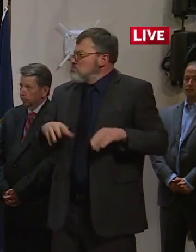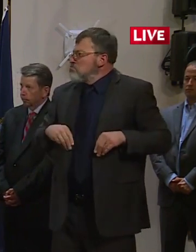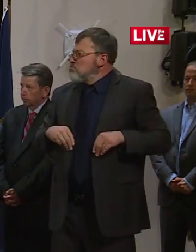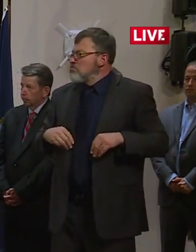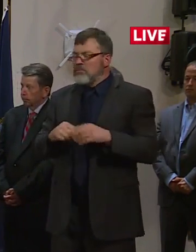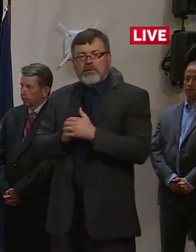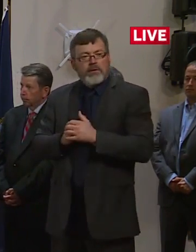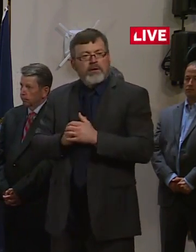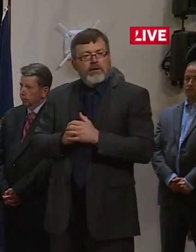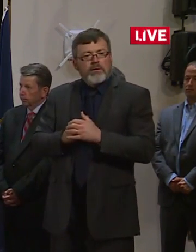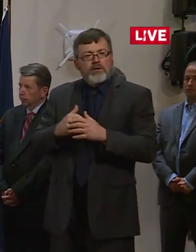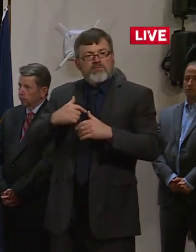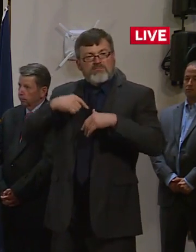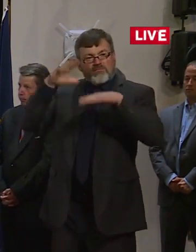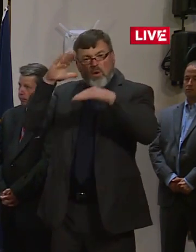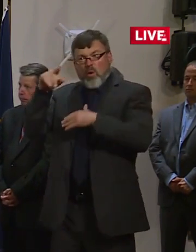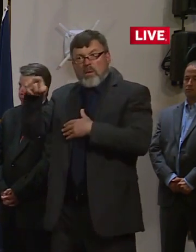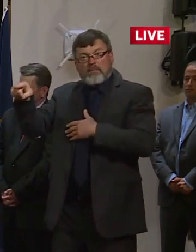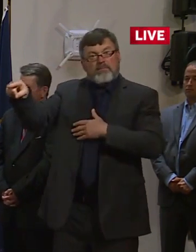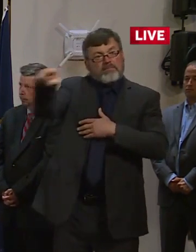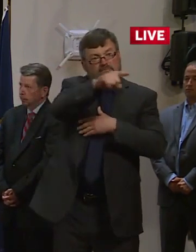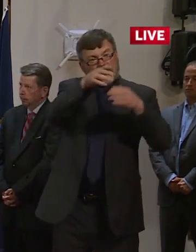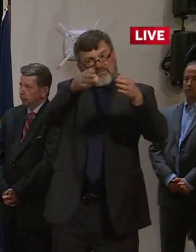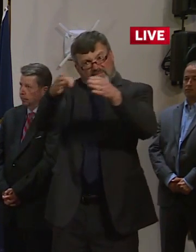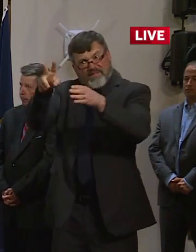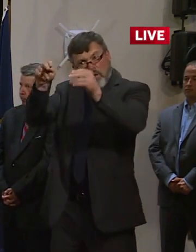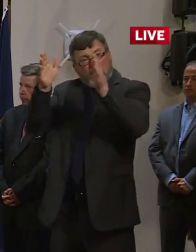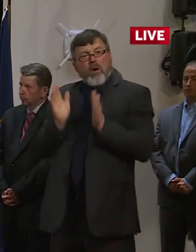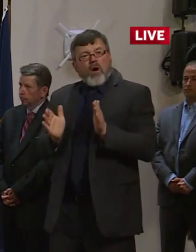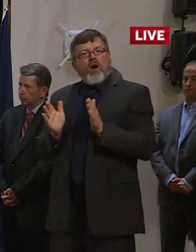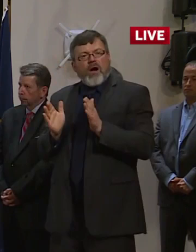AS I SAID, THAT’S NATURAL AND IT’S OK.